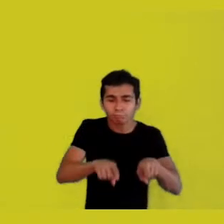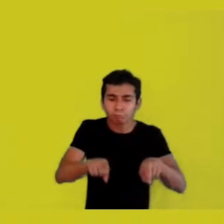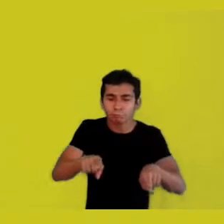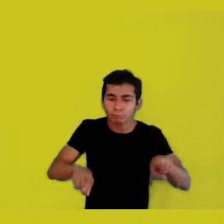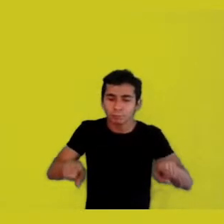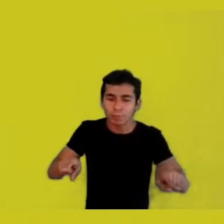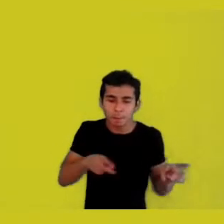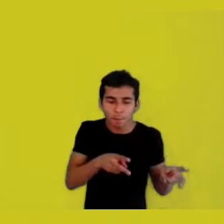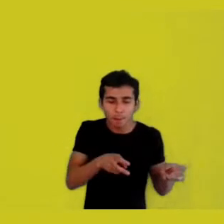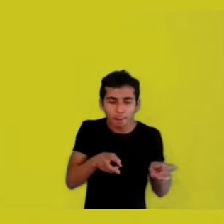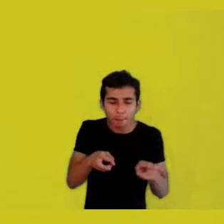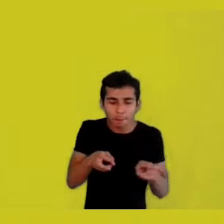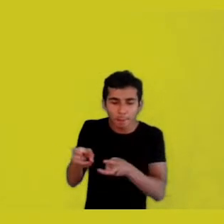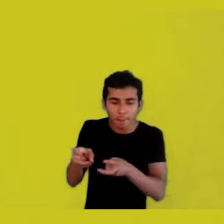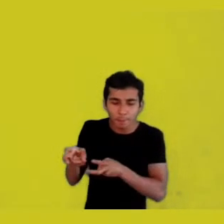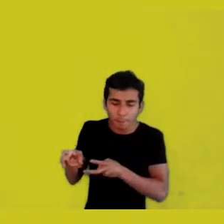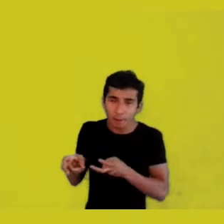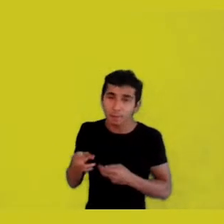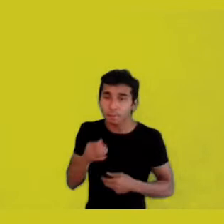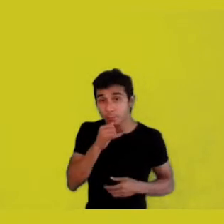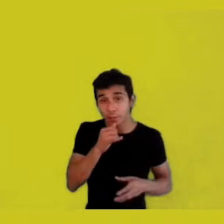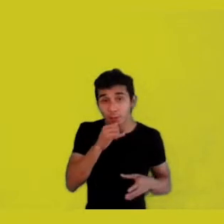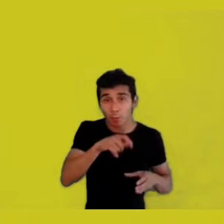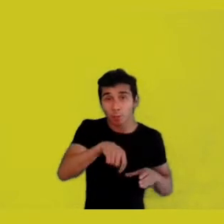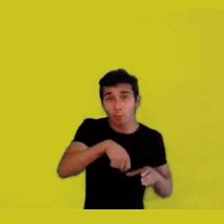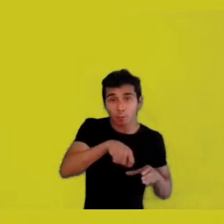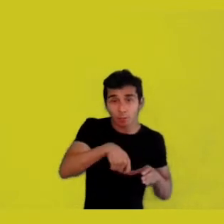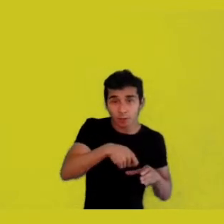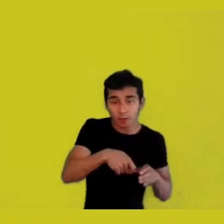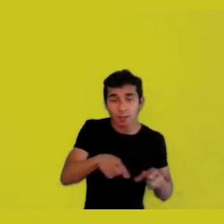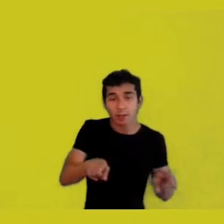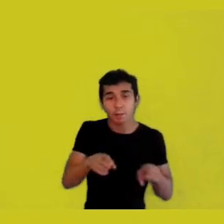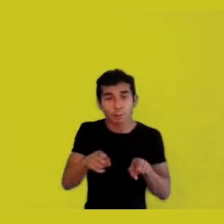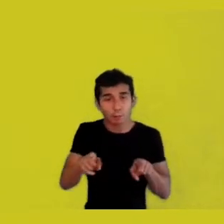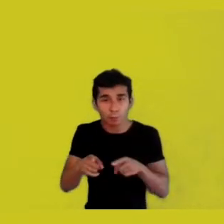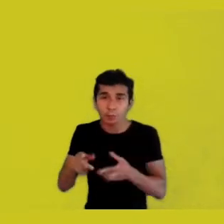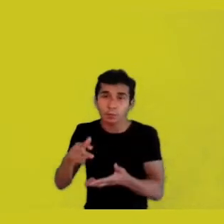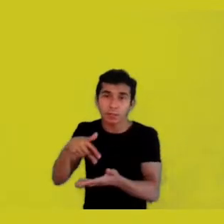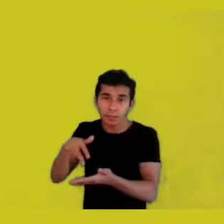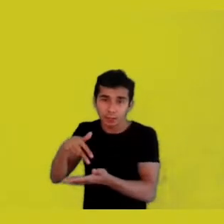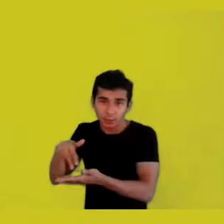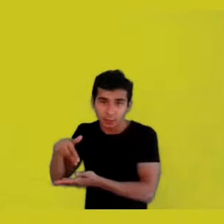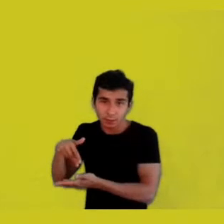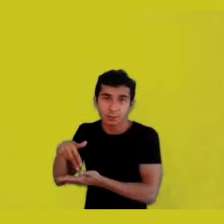If they are always separate entities - I don’t believe that,